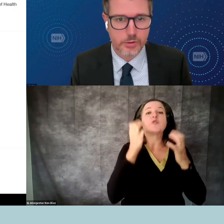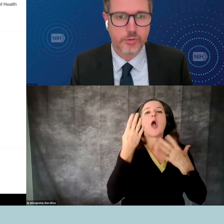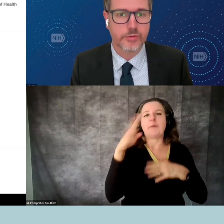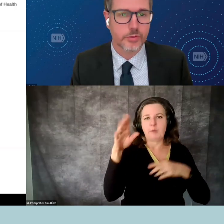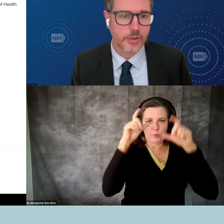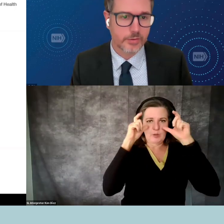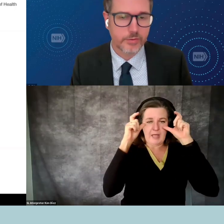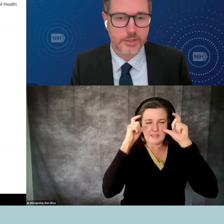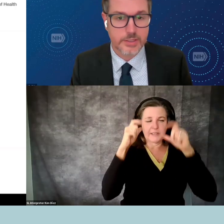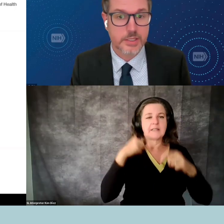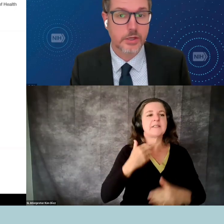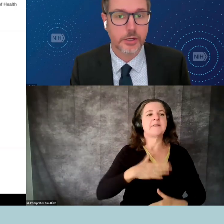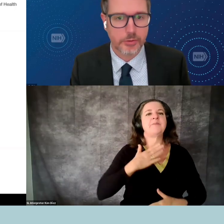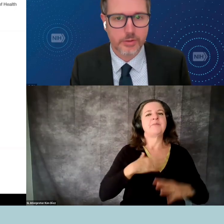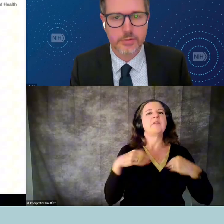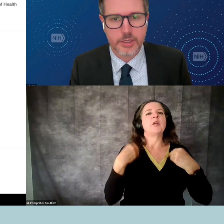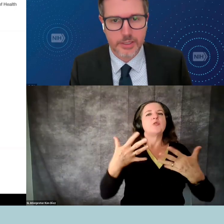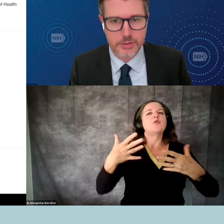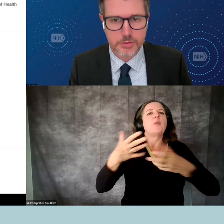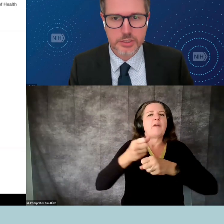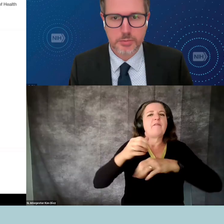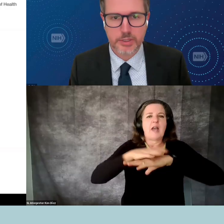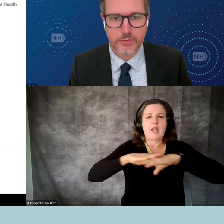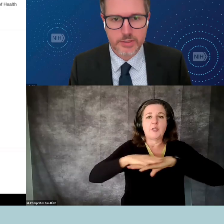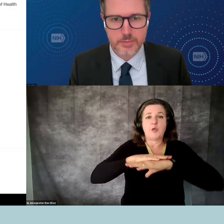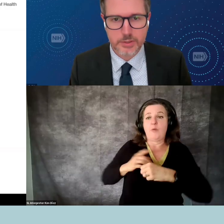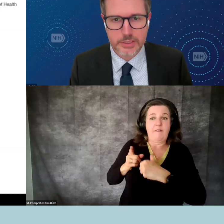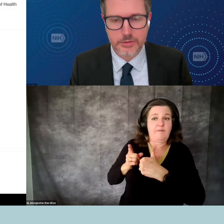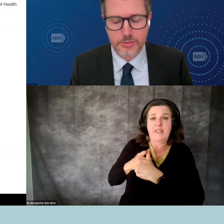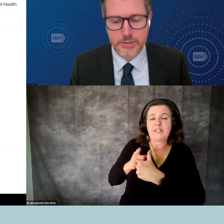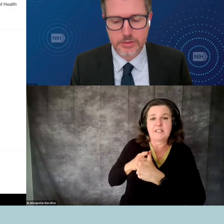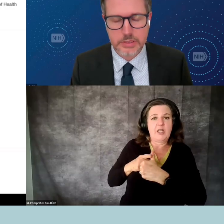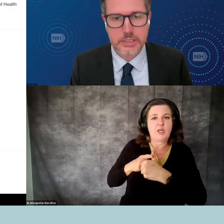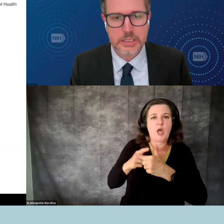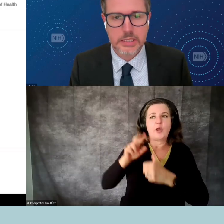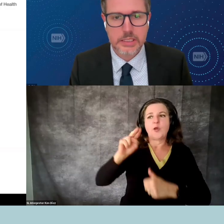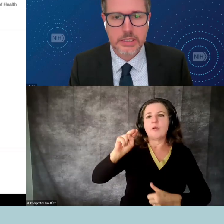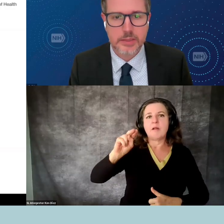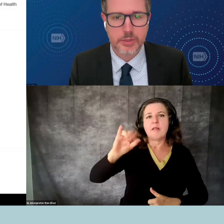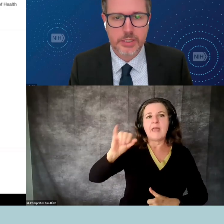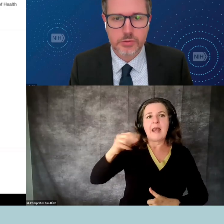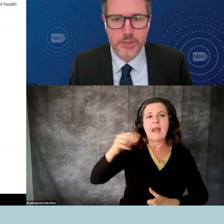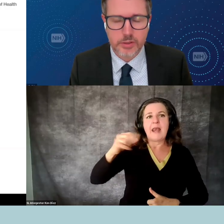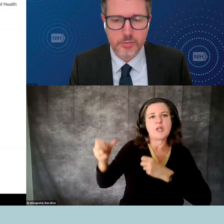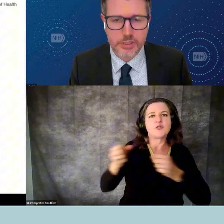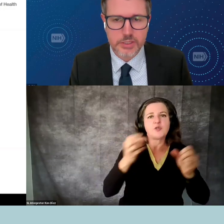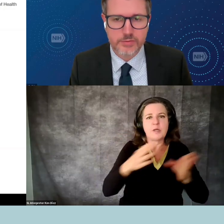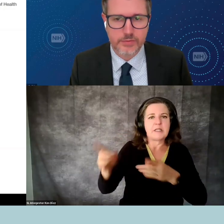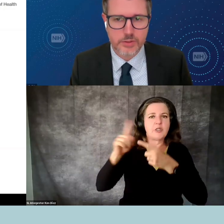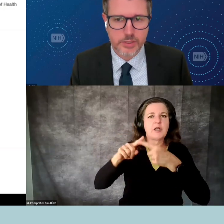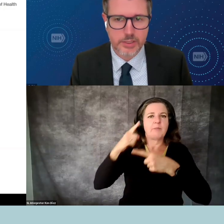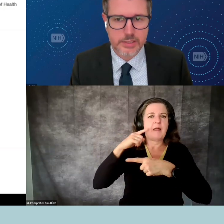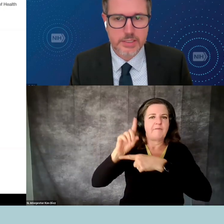with an overview of this inaugural NIH strategic plan for disability health research. The plan is really a culmination of efforts beginning